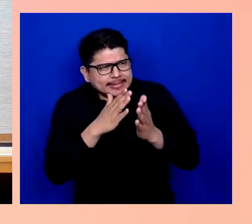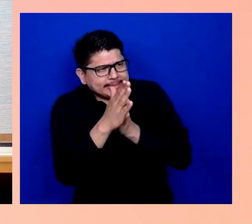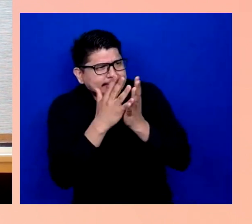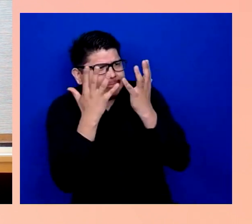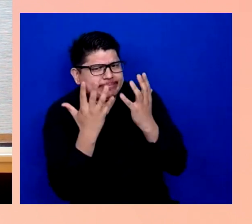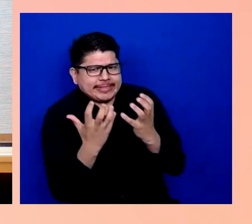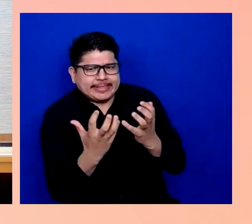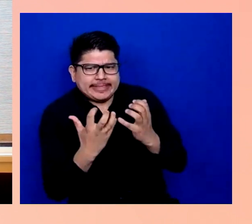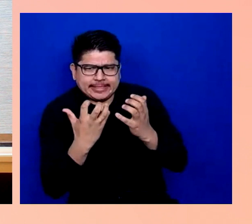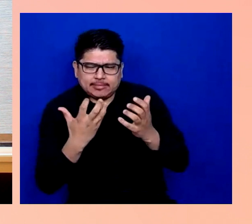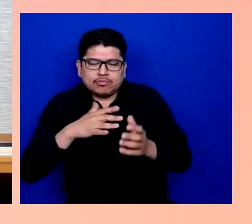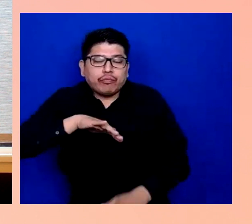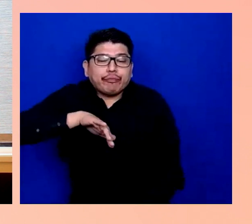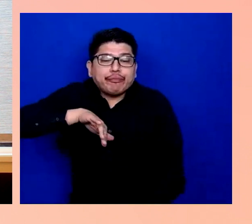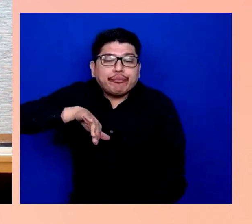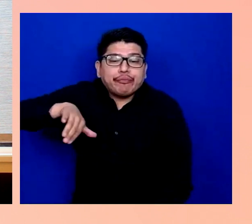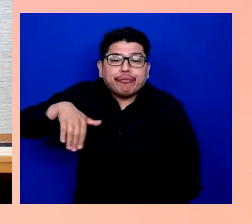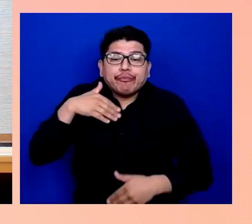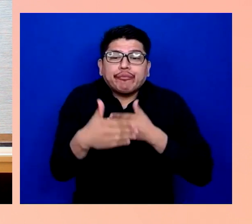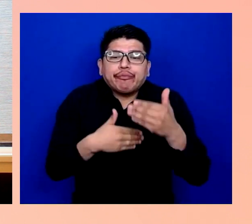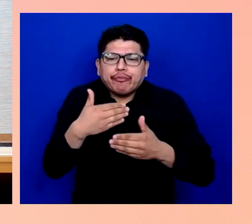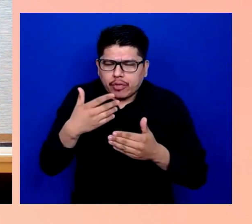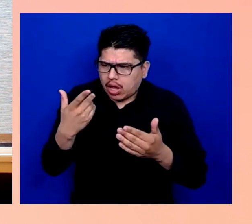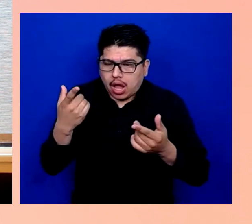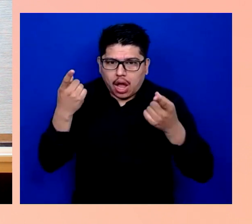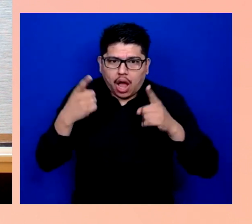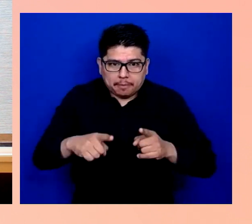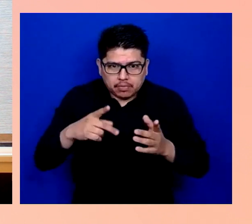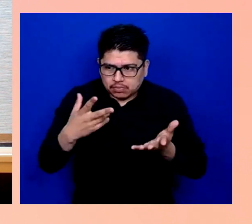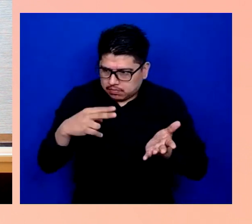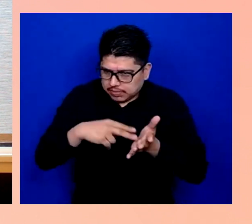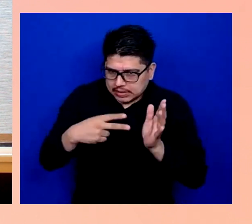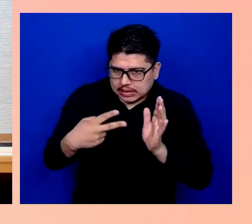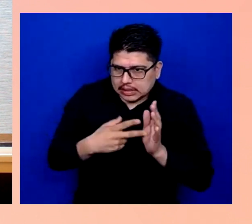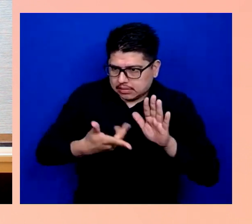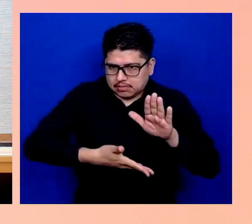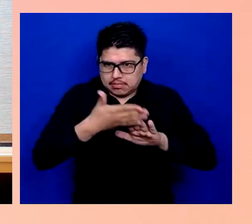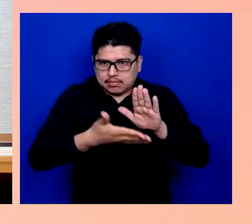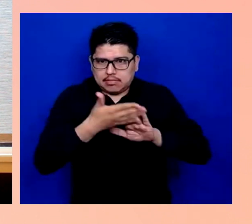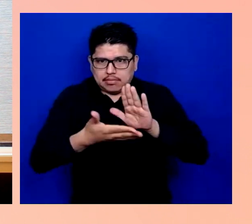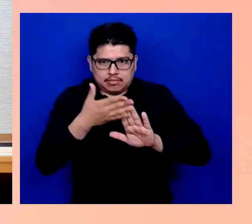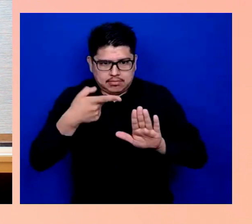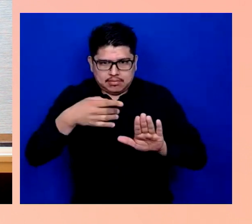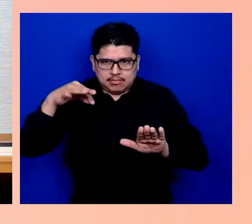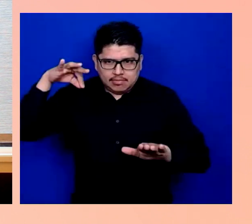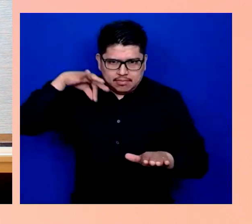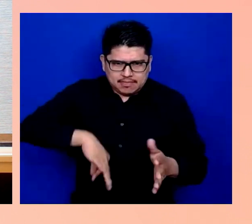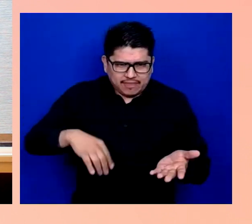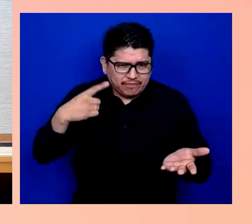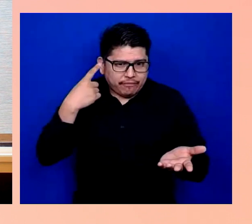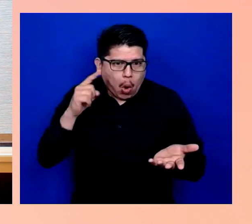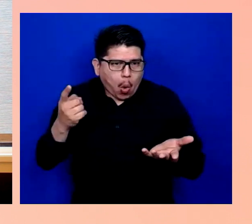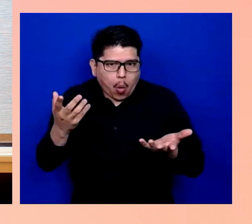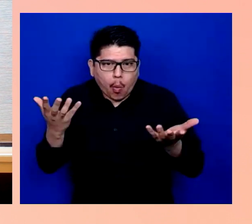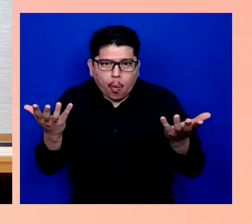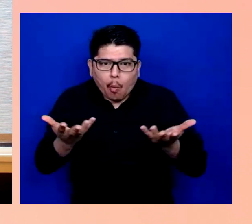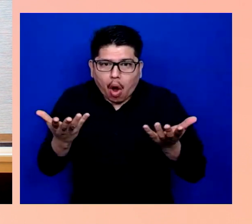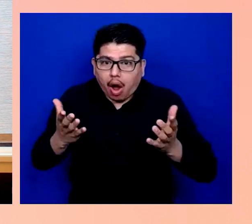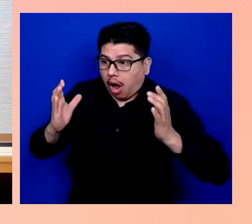maybe has a cool functionality, but it isn't really super useful for the customer or the user in the end.